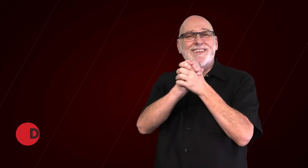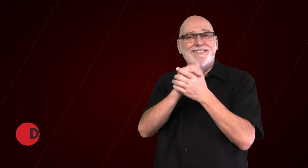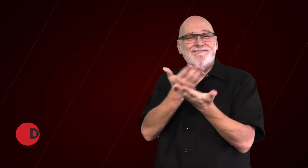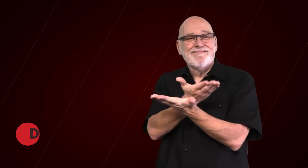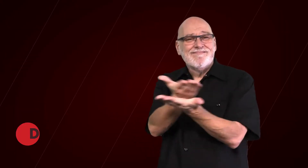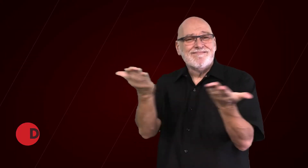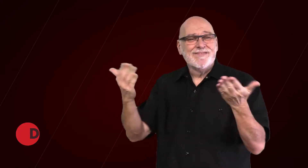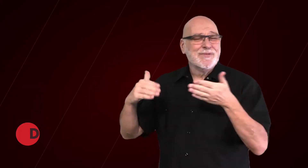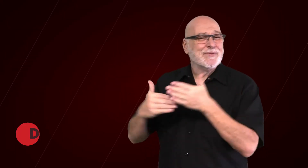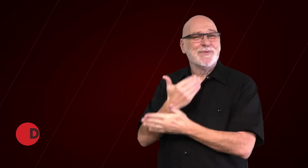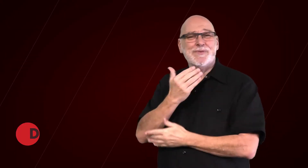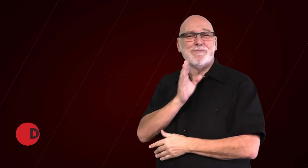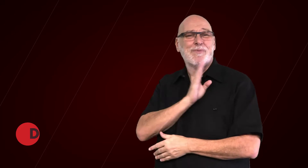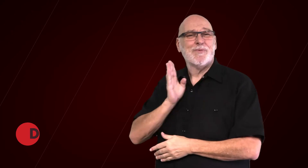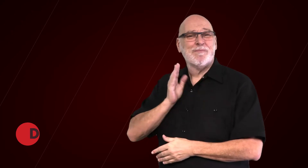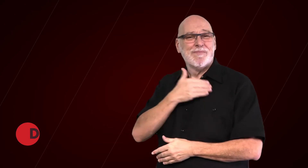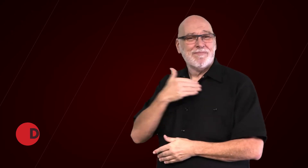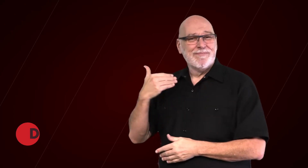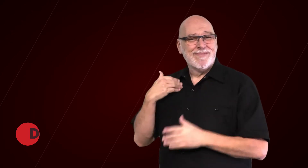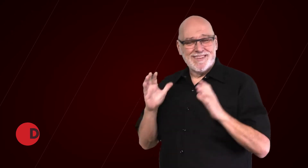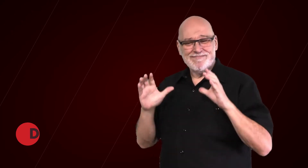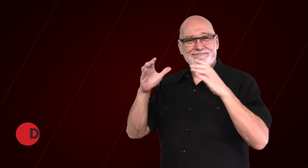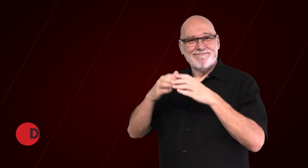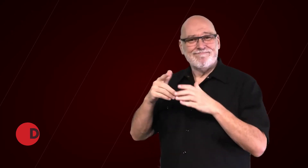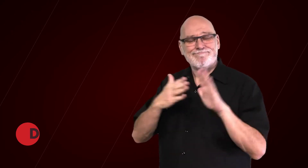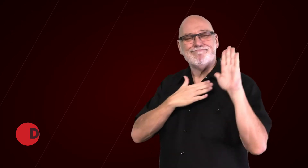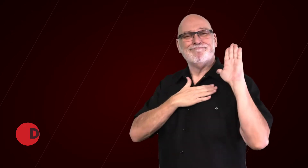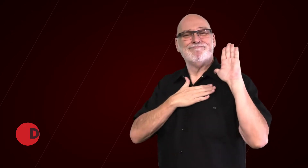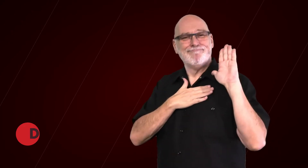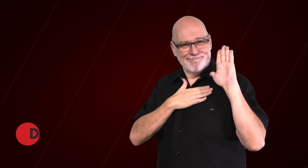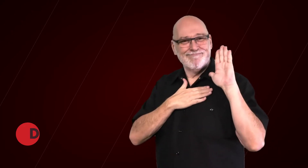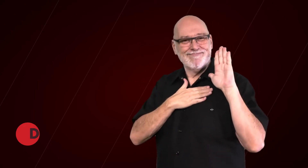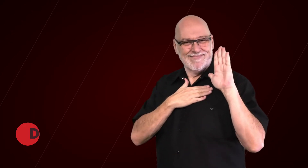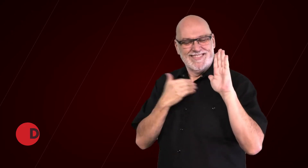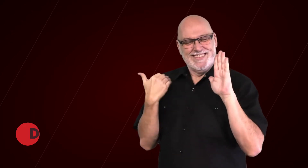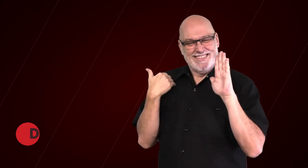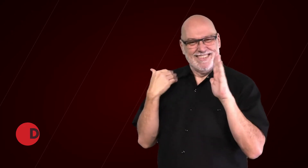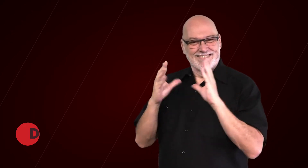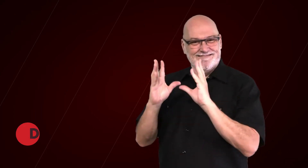[Anselmo]: Congratulations! The new board members were sworn in